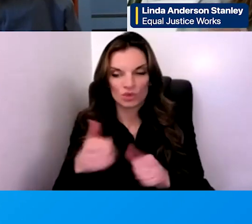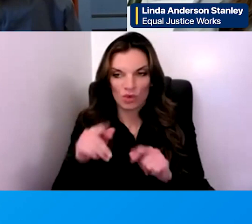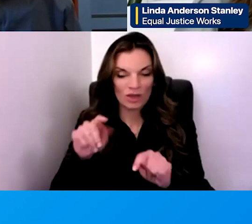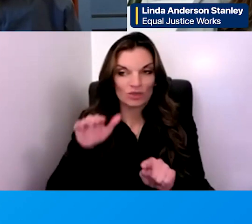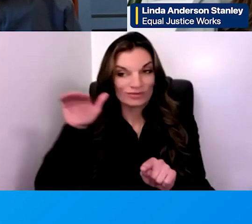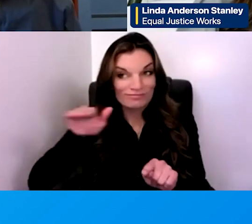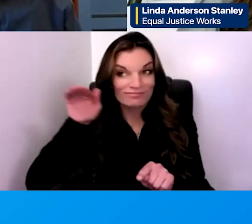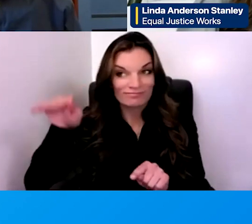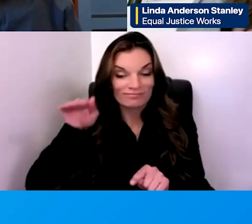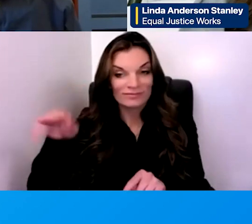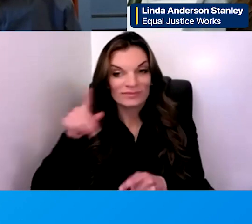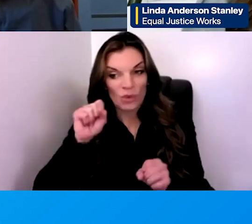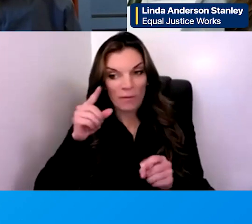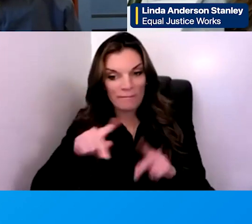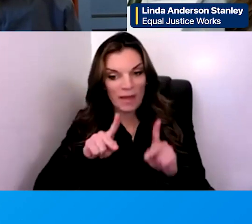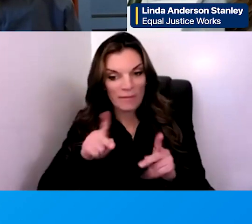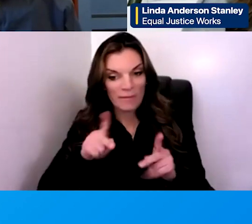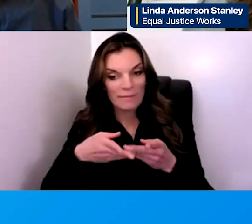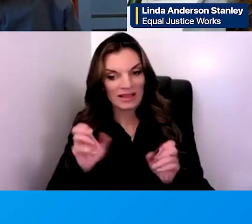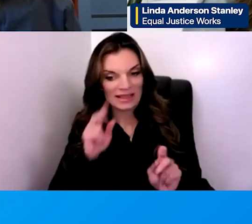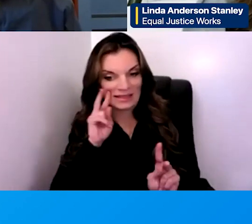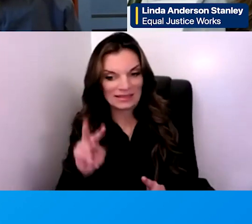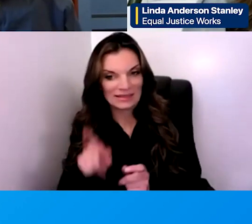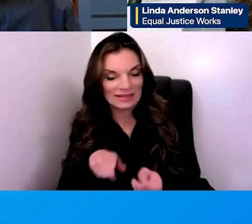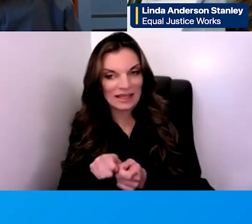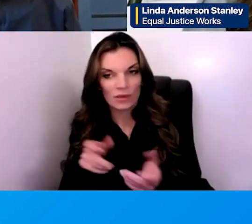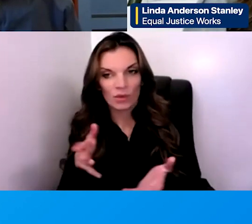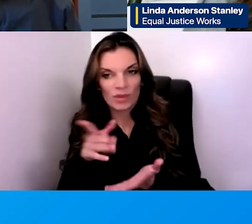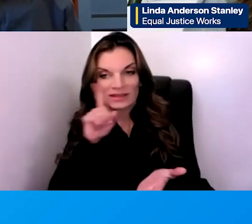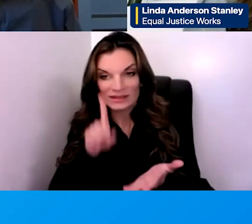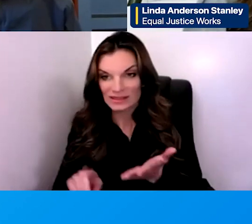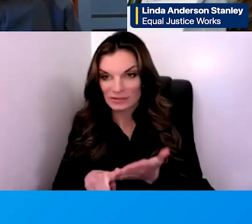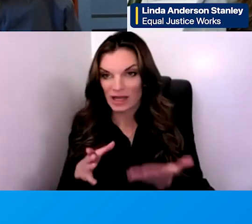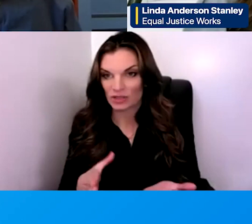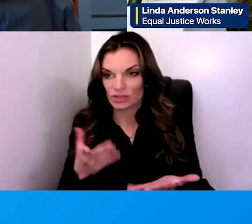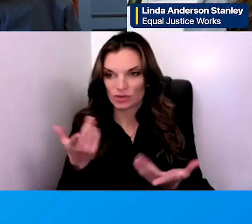that the public can see what is it that these inspectors are going in there and being told.